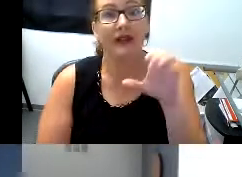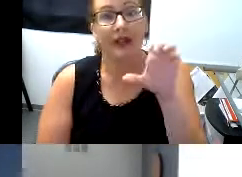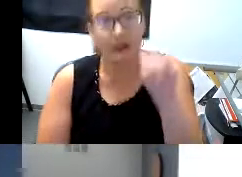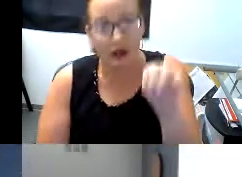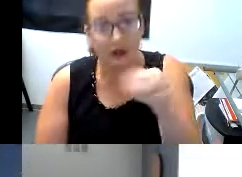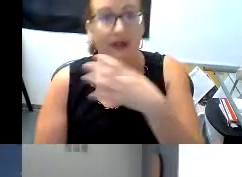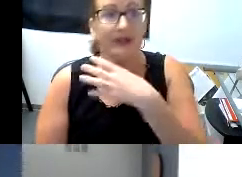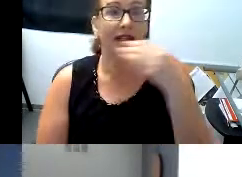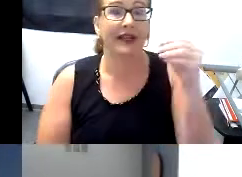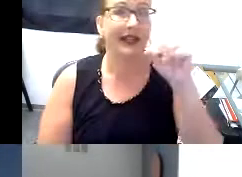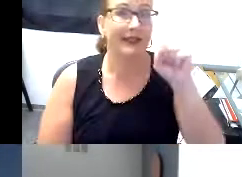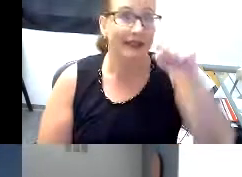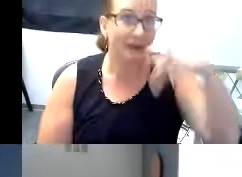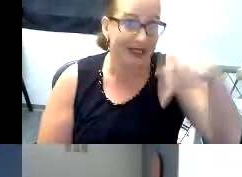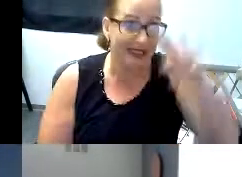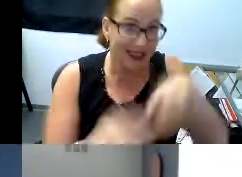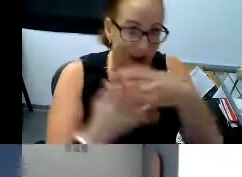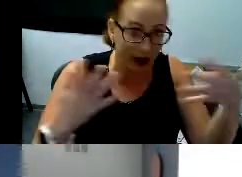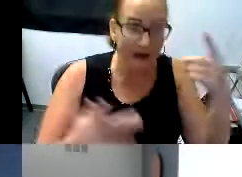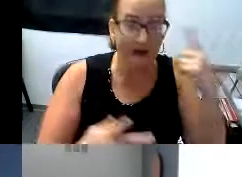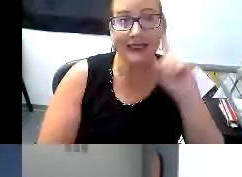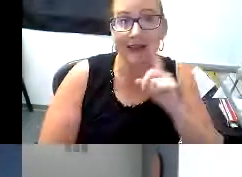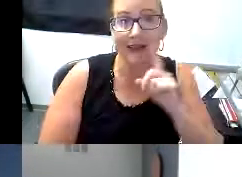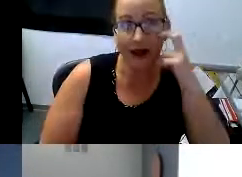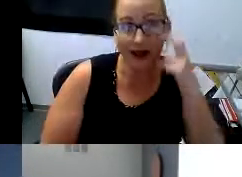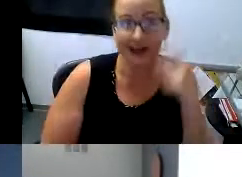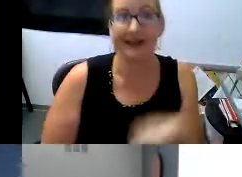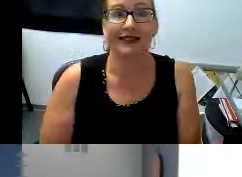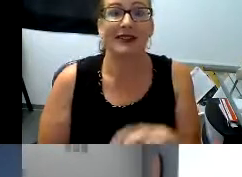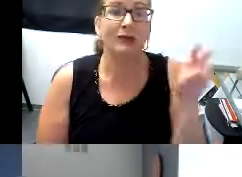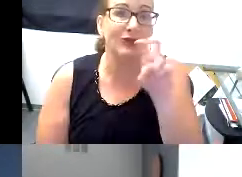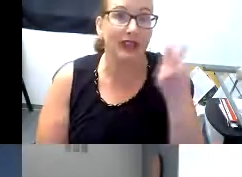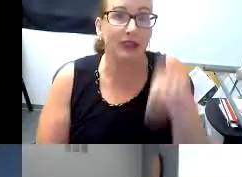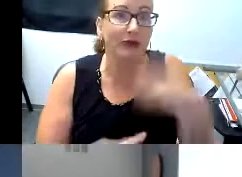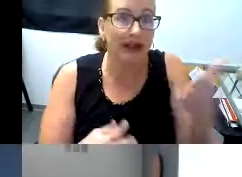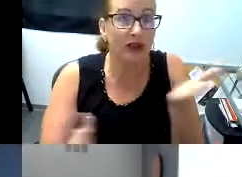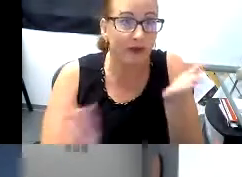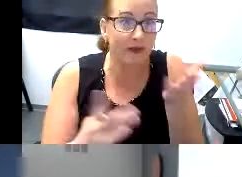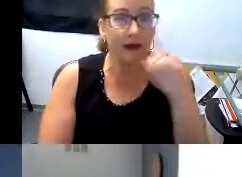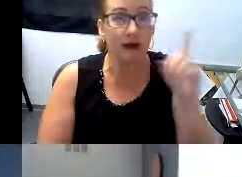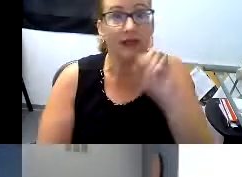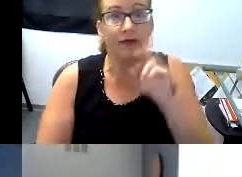Case Management, and SSP scheduling for the DeafBlind clients--providing transportation to the